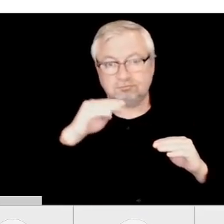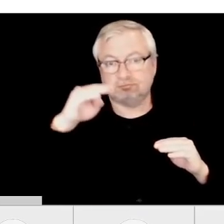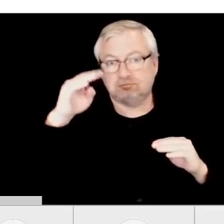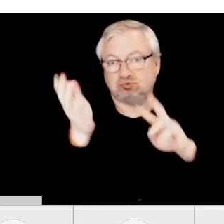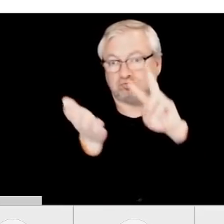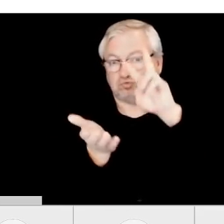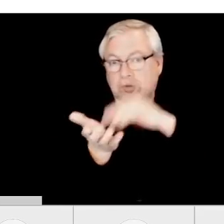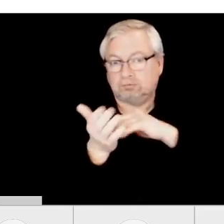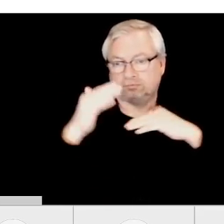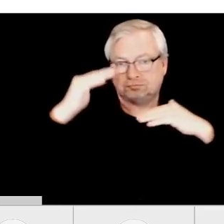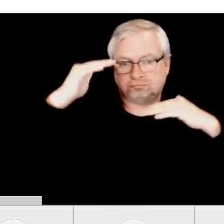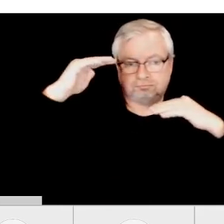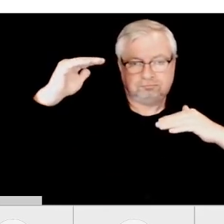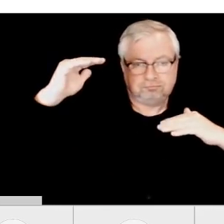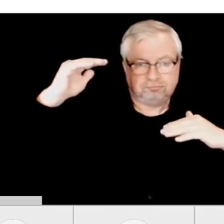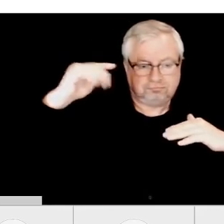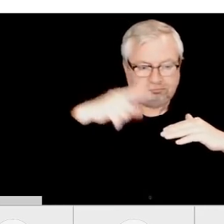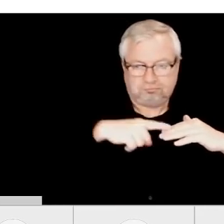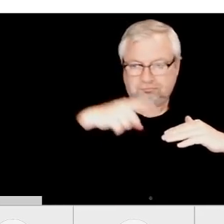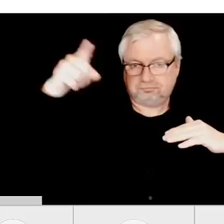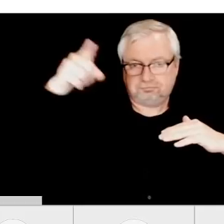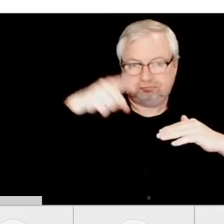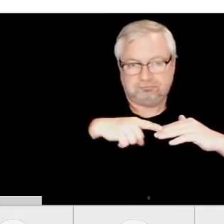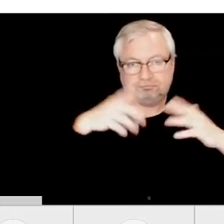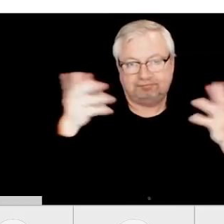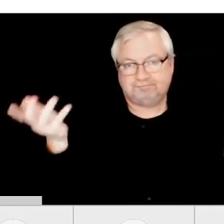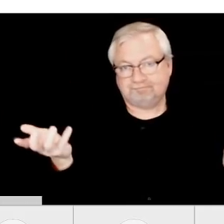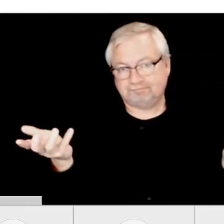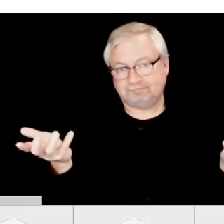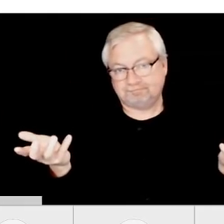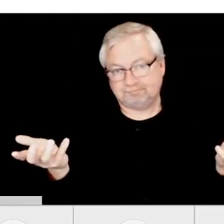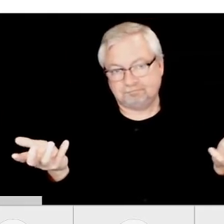So these are plausible outcomes of the model, right?